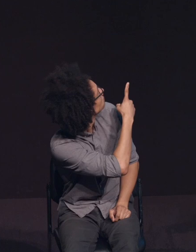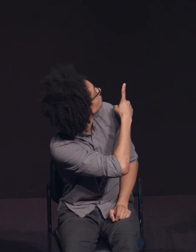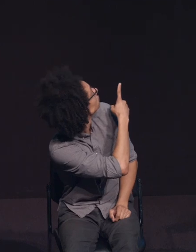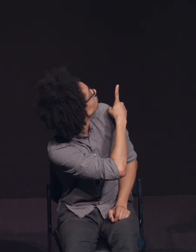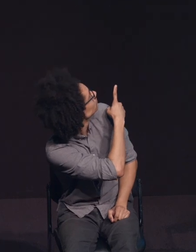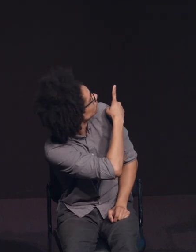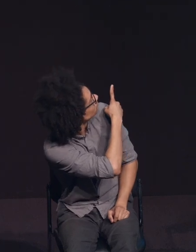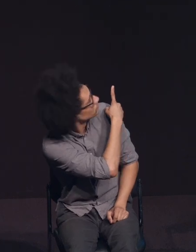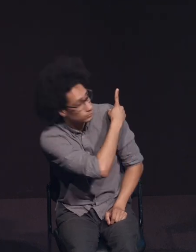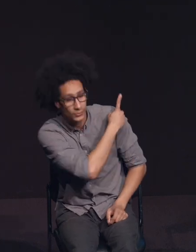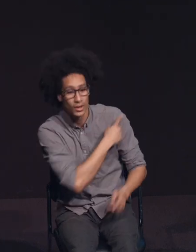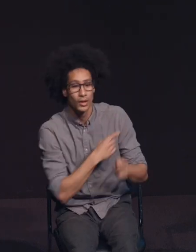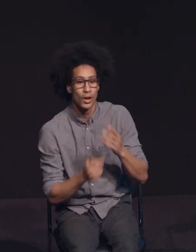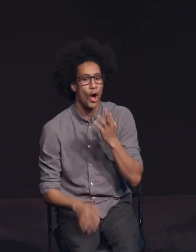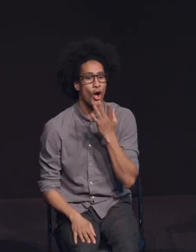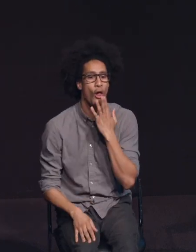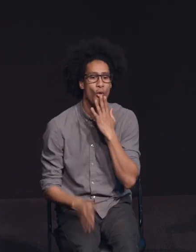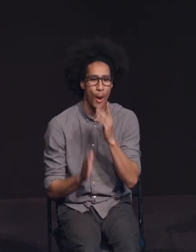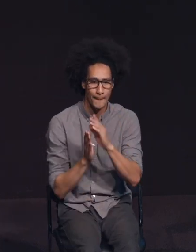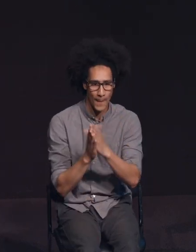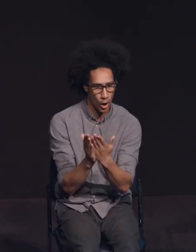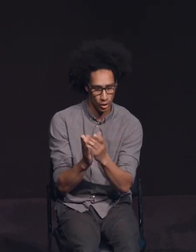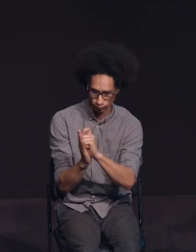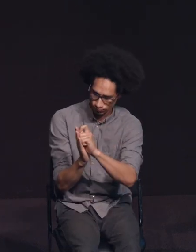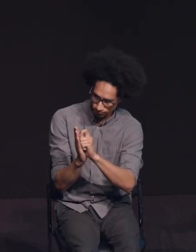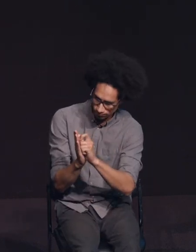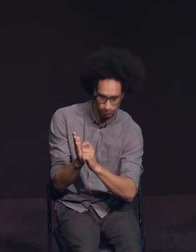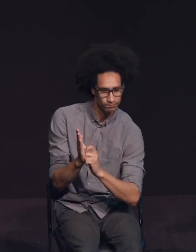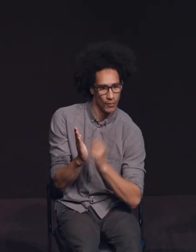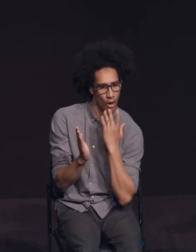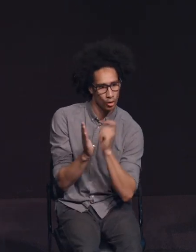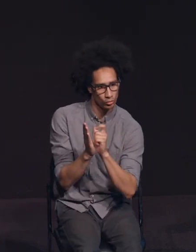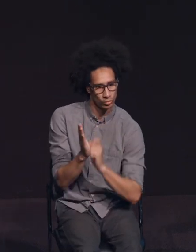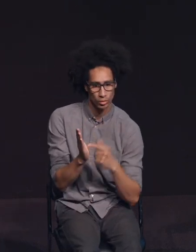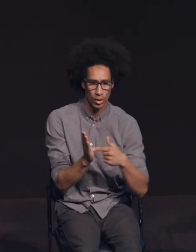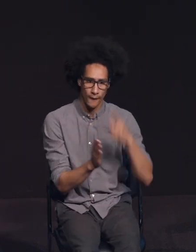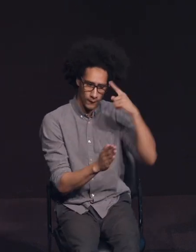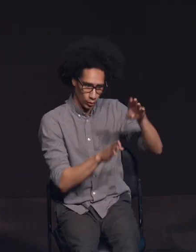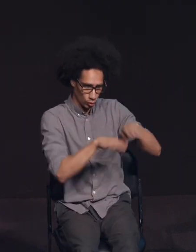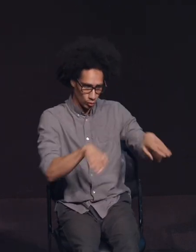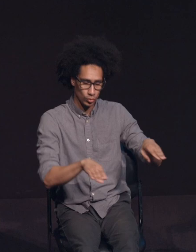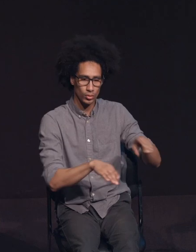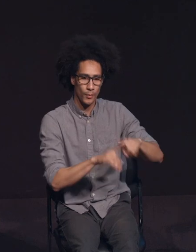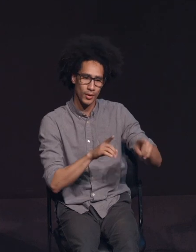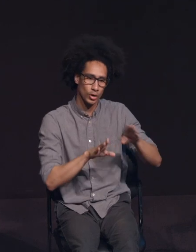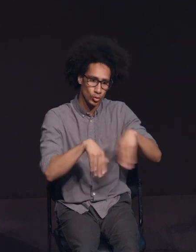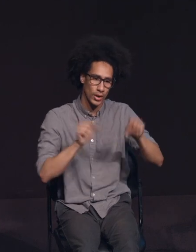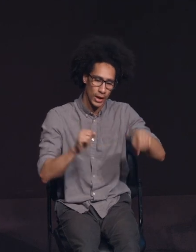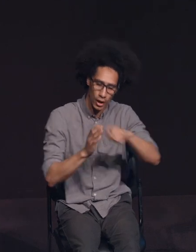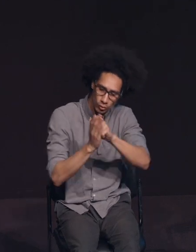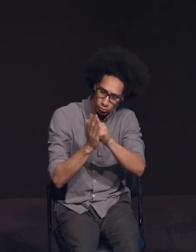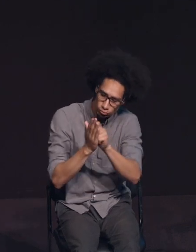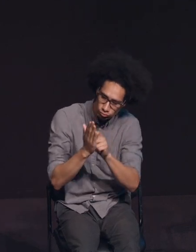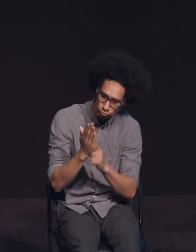that is effectively a children's book but children can color in the illustrations.